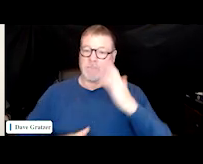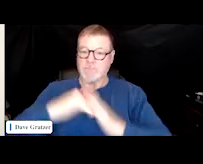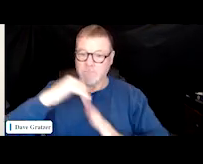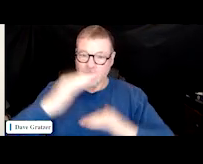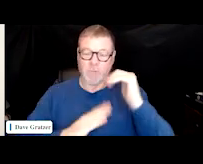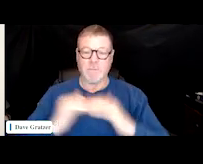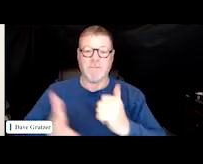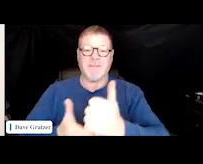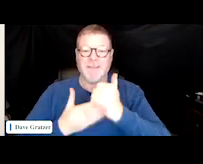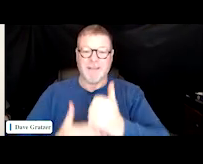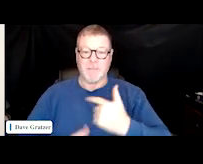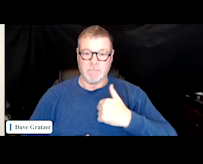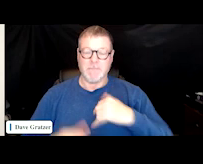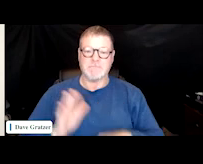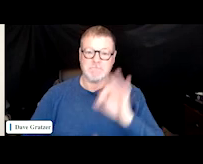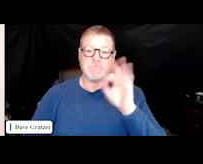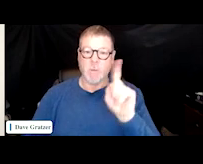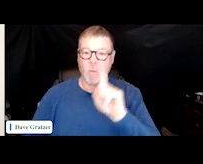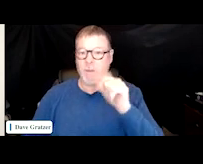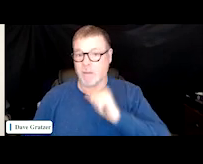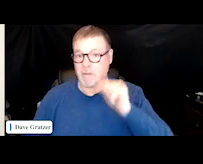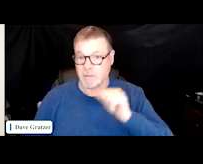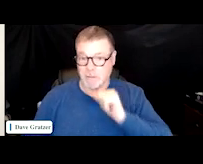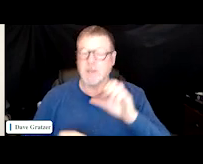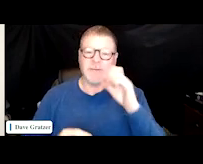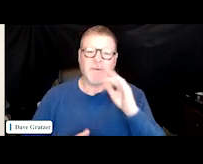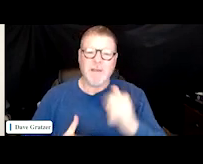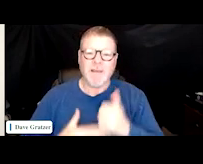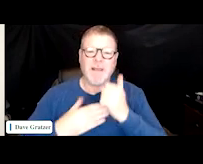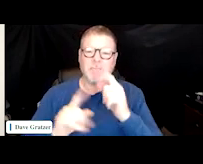find where this woman was at so we can help her get to where she needed to.